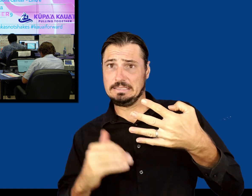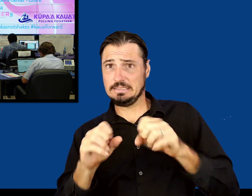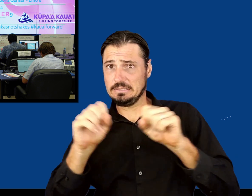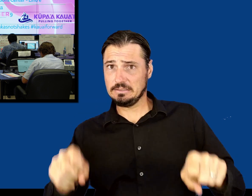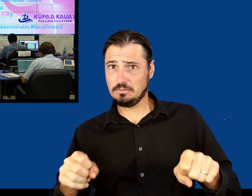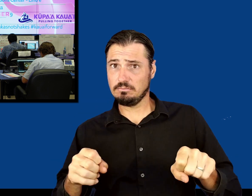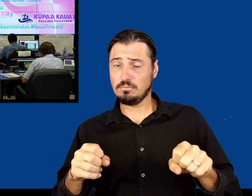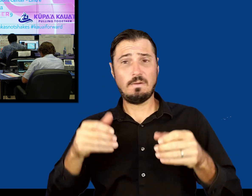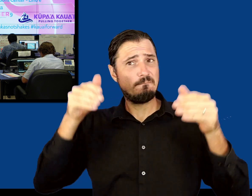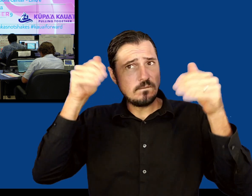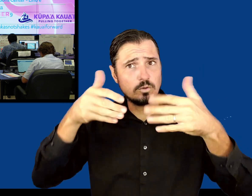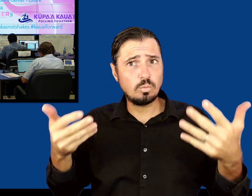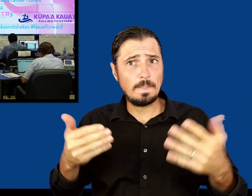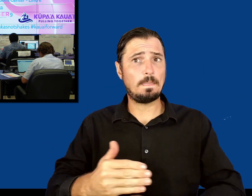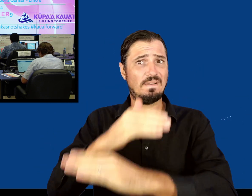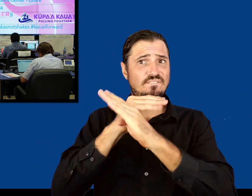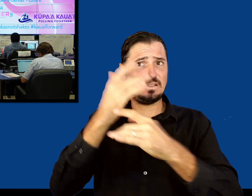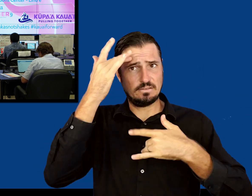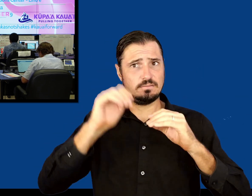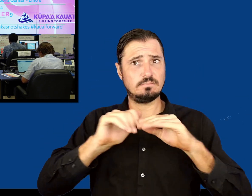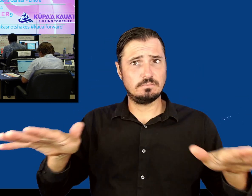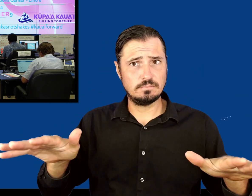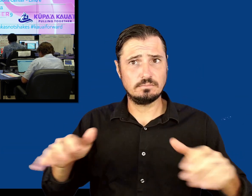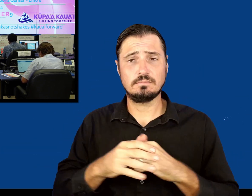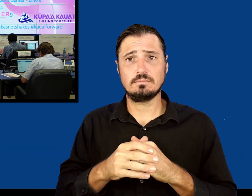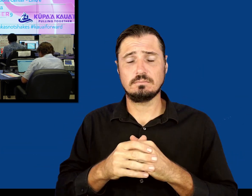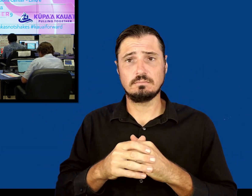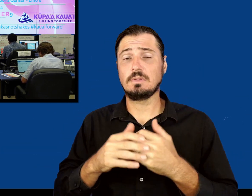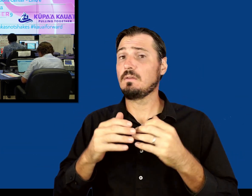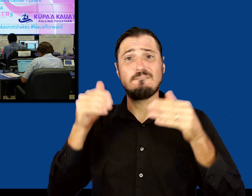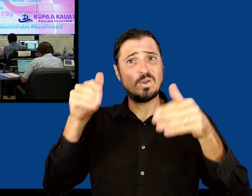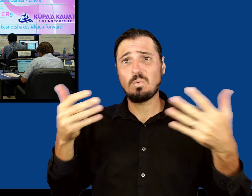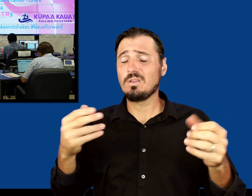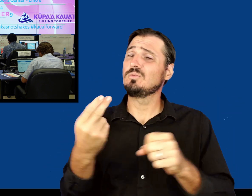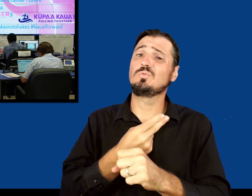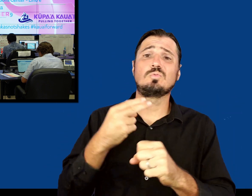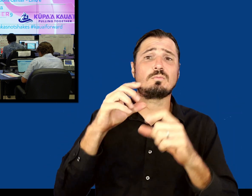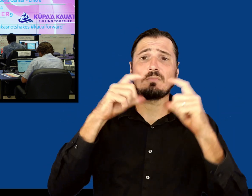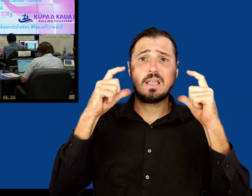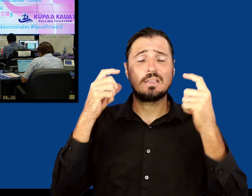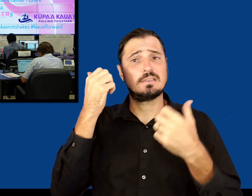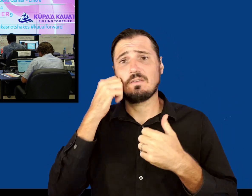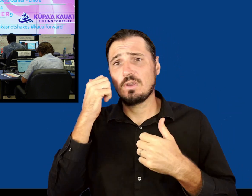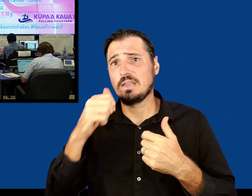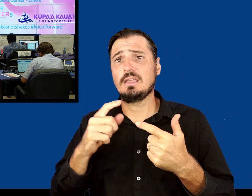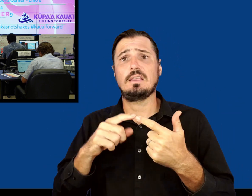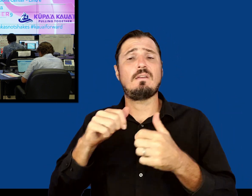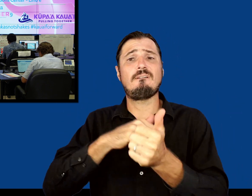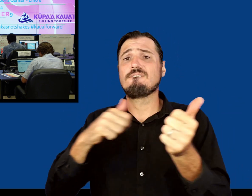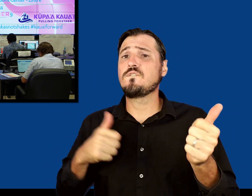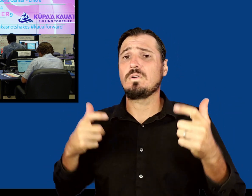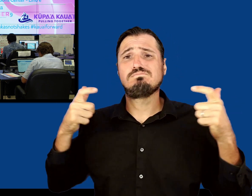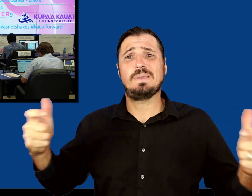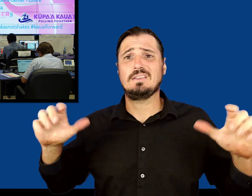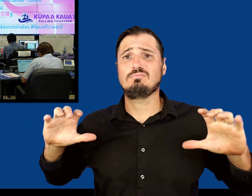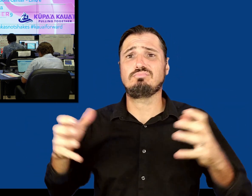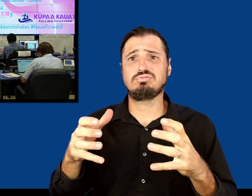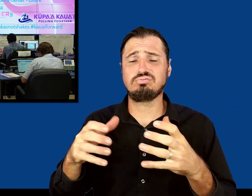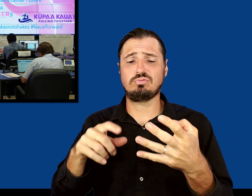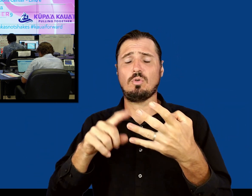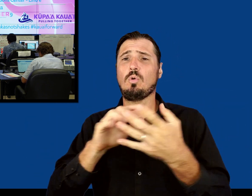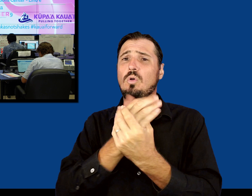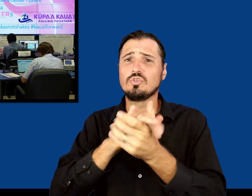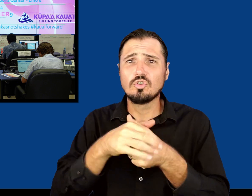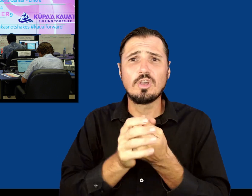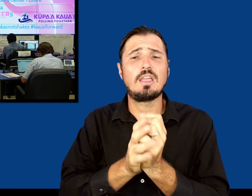depends on what each of us does every day: Wear our masks when we go out, avoid large gatherings, keep our distance, wash our hands, and stay home if we are sick.